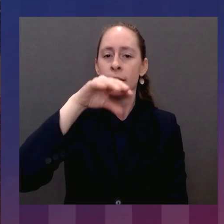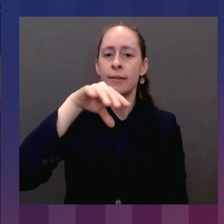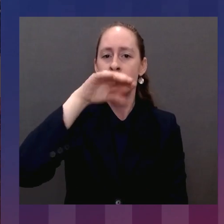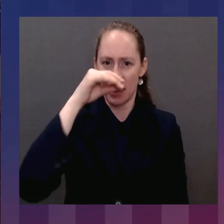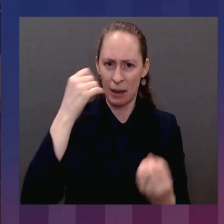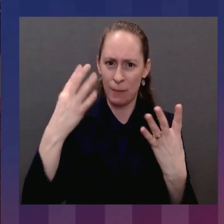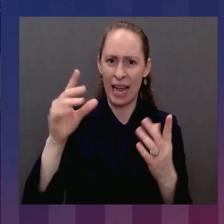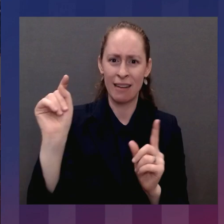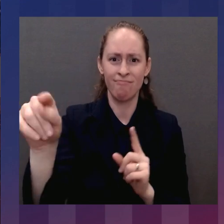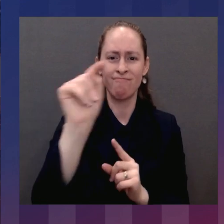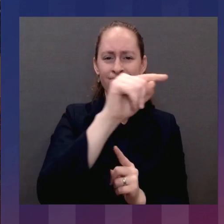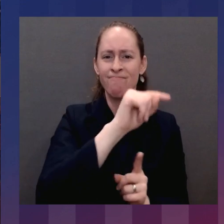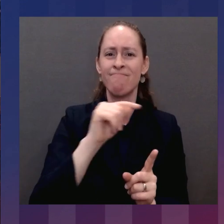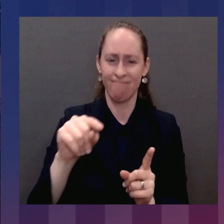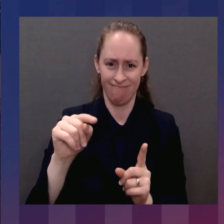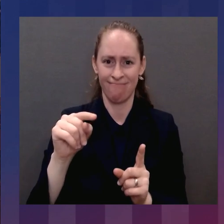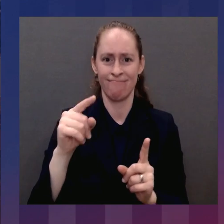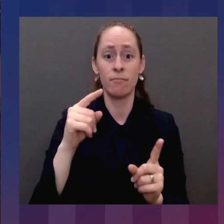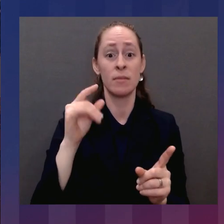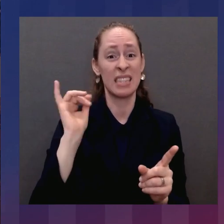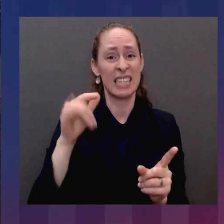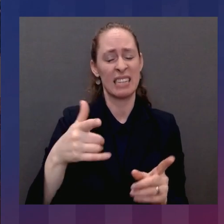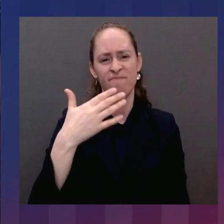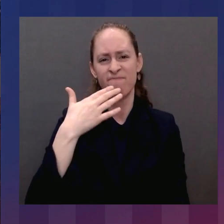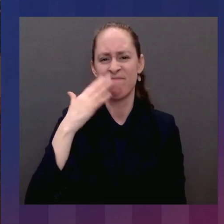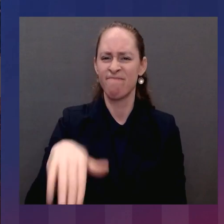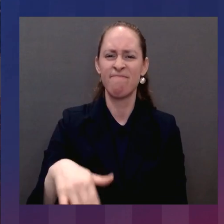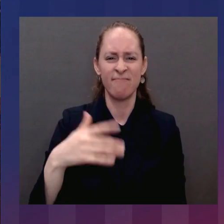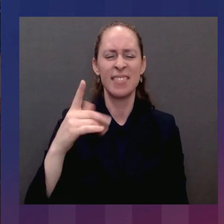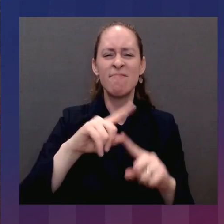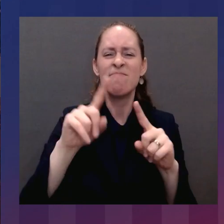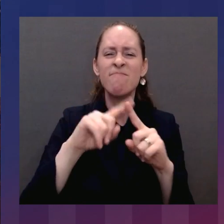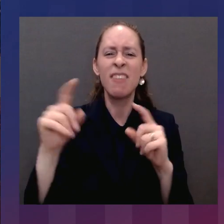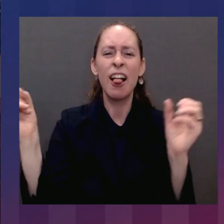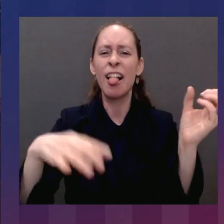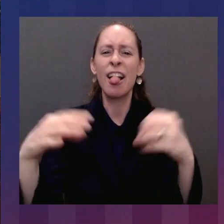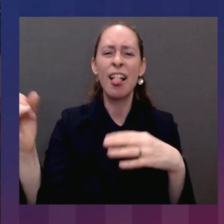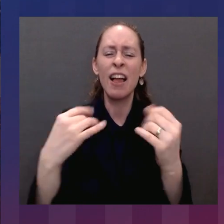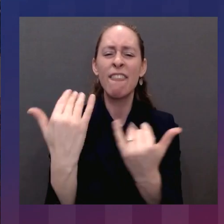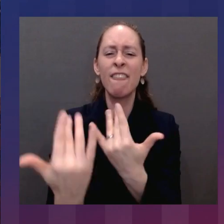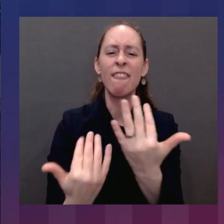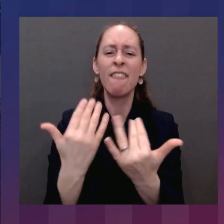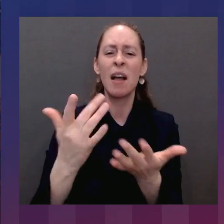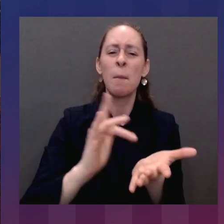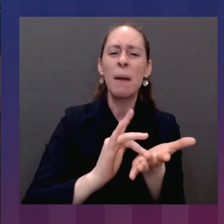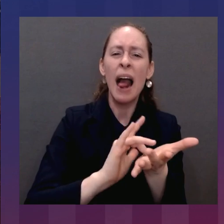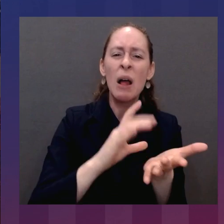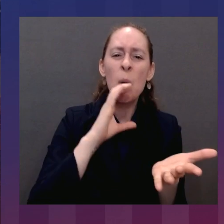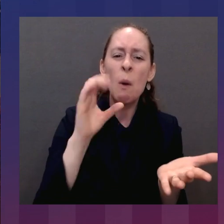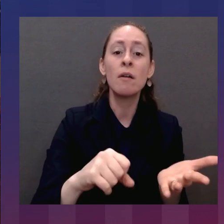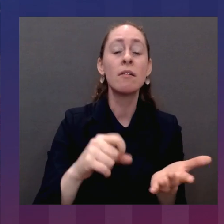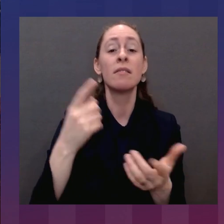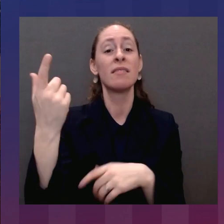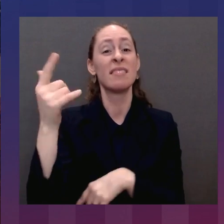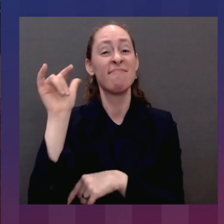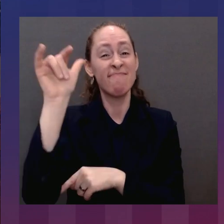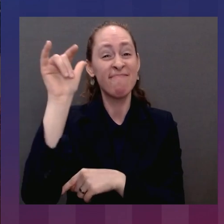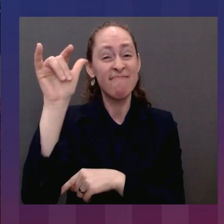medical and hazard material, jet fuel, and more. When they came home, many of the world's fittest